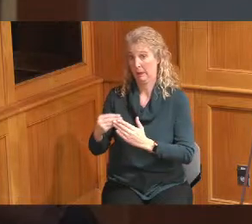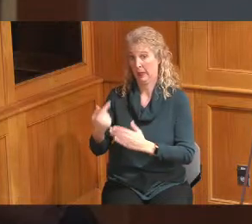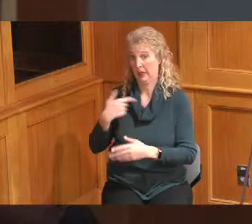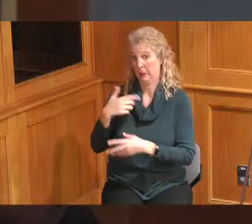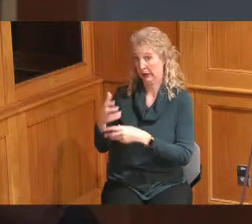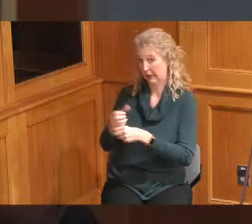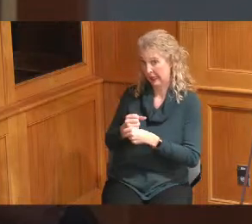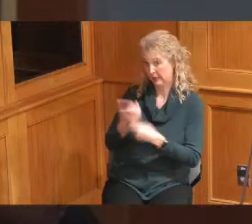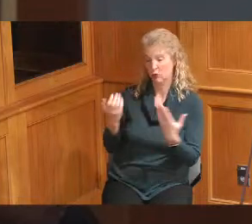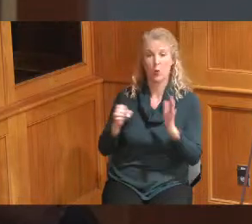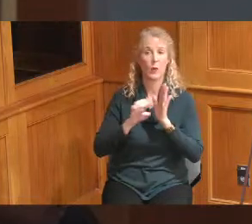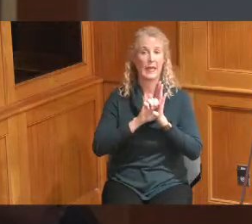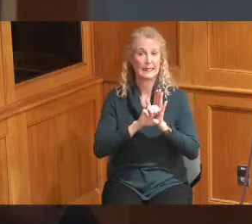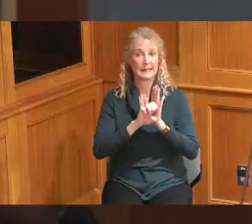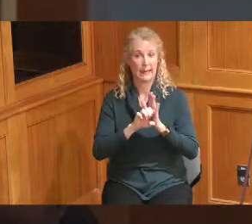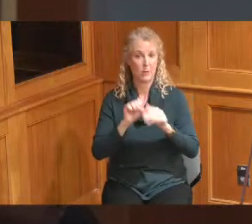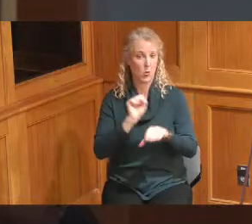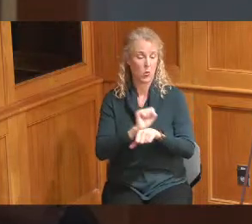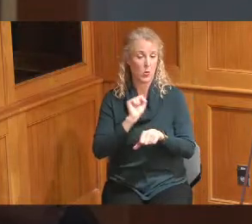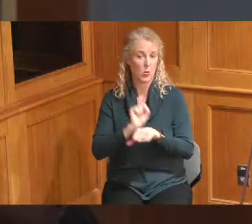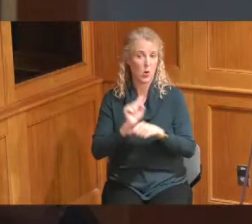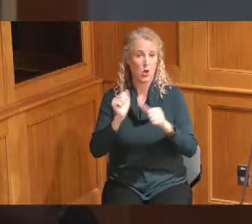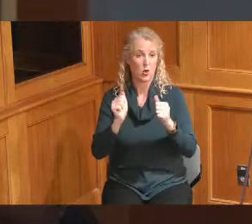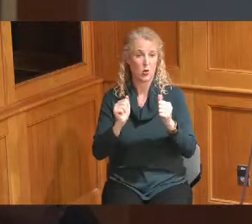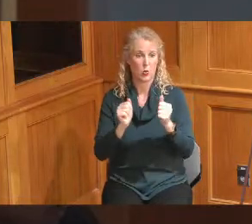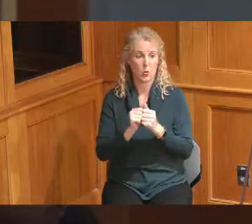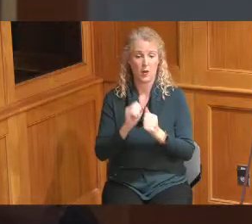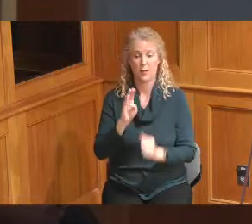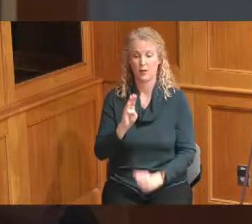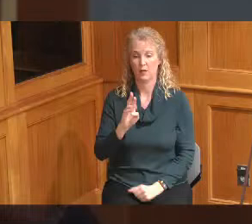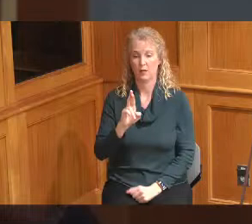example we work with them on the the Brick program building resilient infrastructure